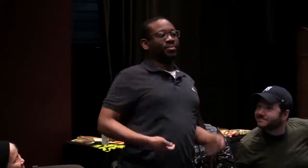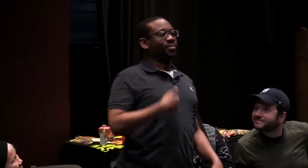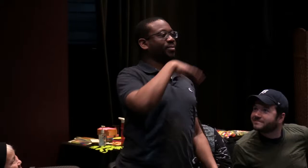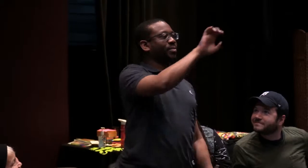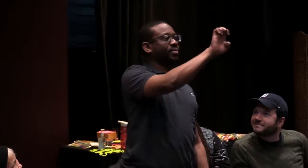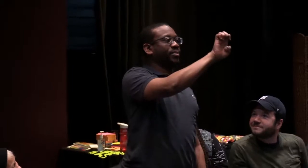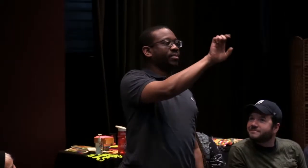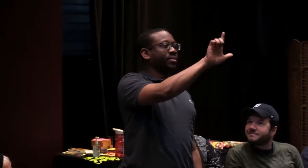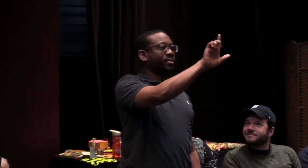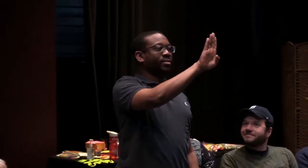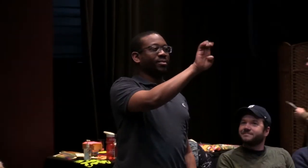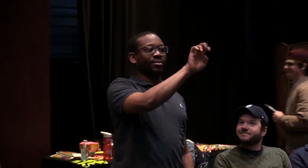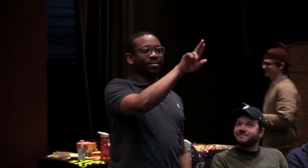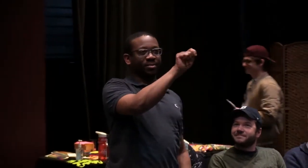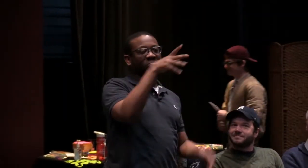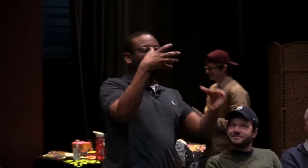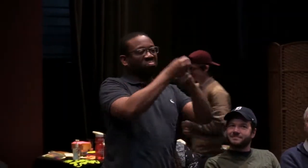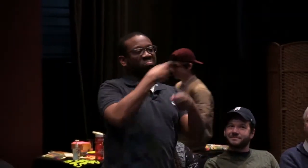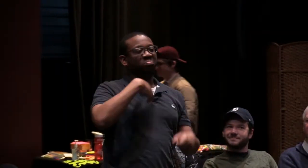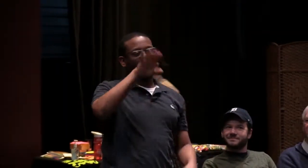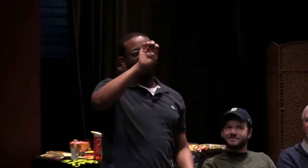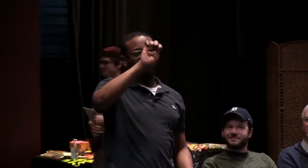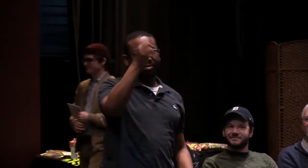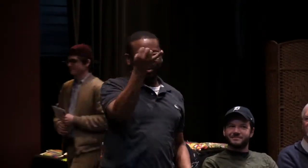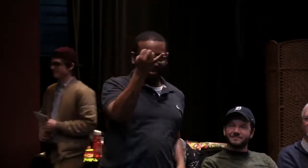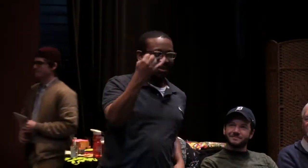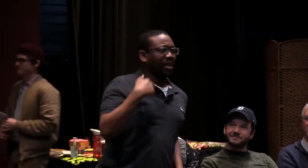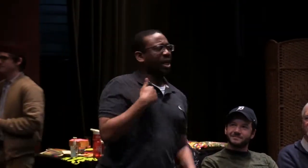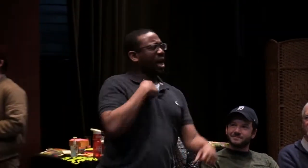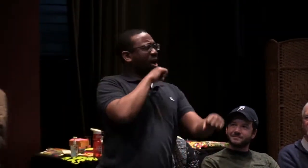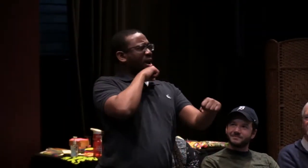Hi, I'm Elbert. You can call me EJ.